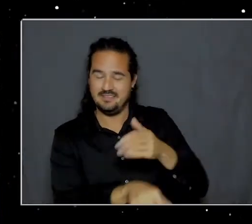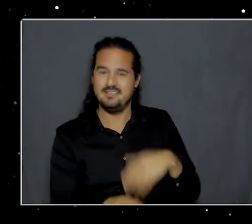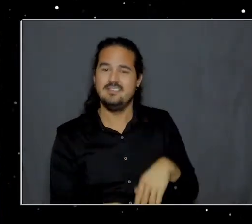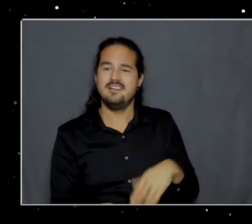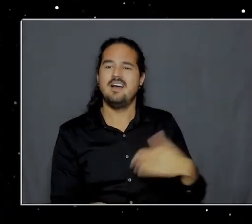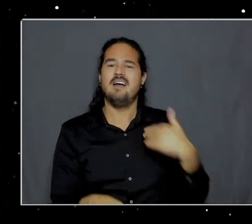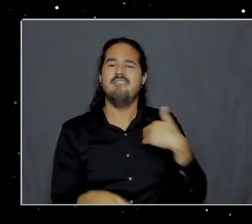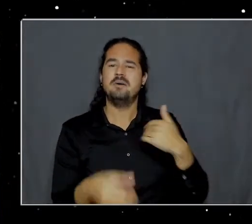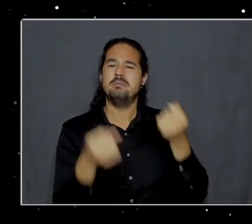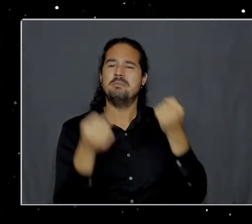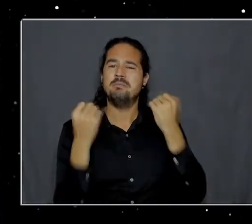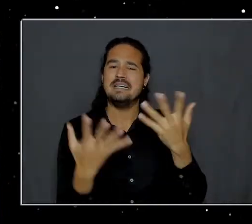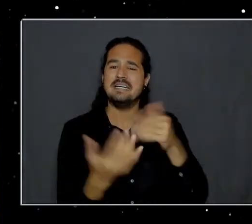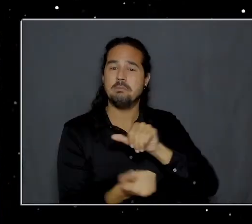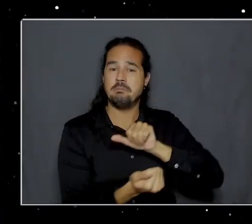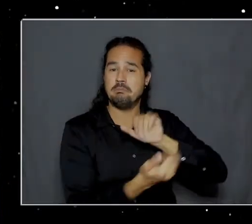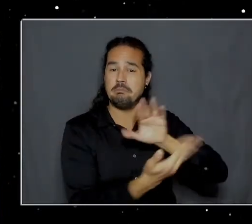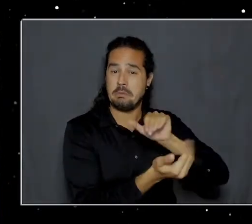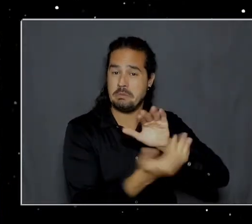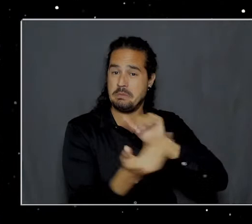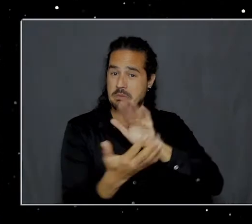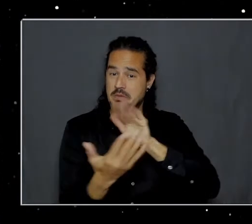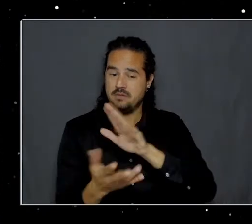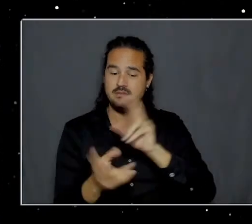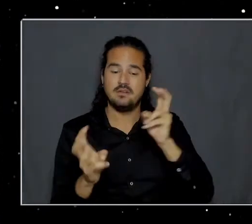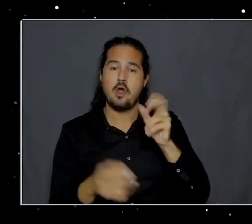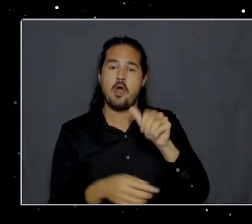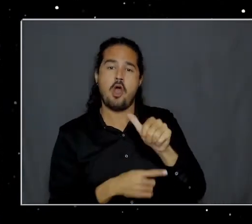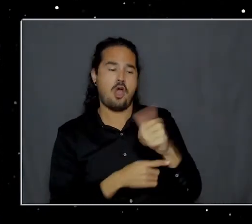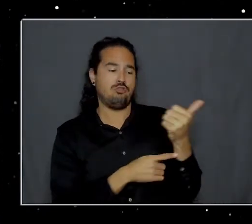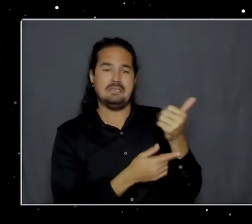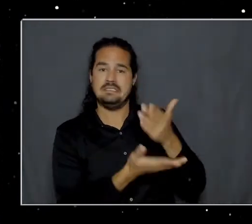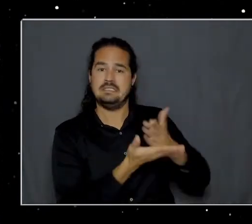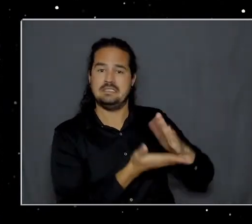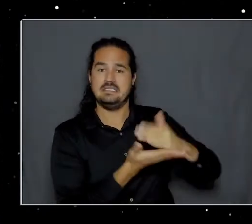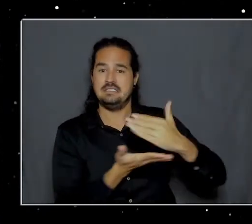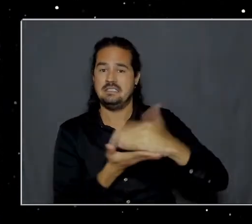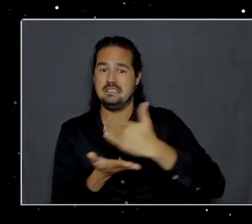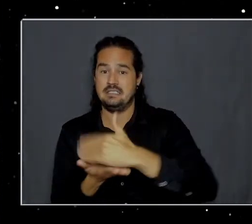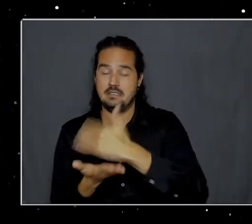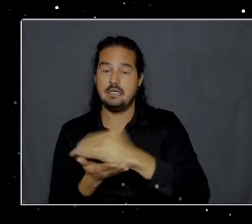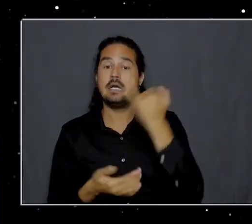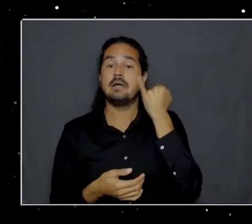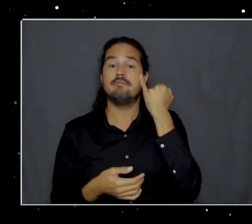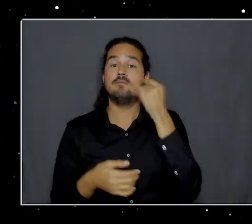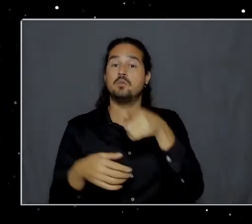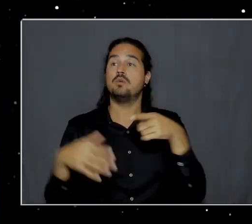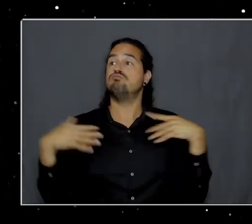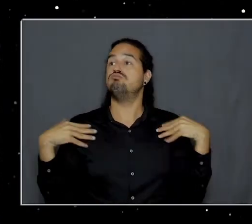SO MANY PRACTICES OF OTHERING, RACIAL AND OTHERWISE, THAT IF YOU JUST RELAX, DON'T CHALLENGE